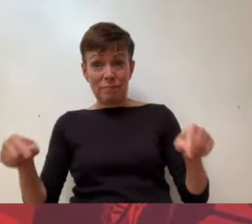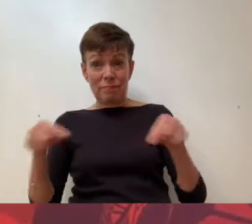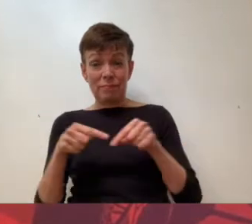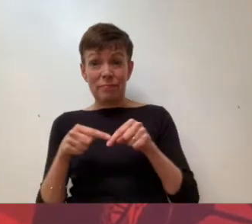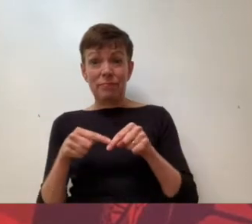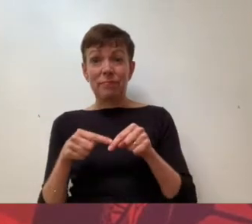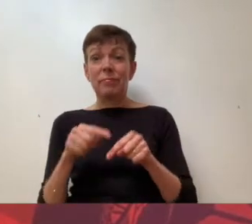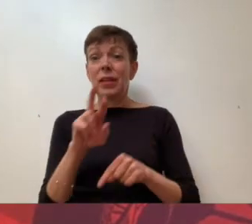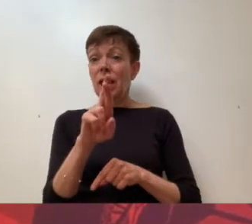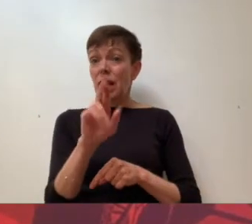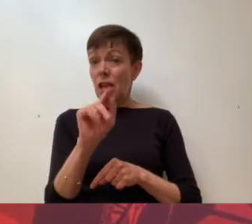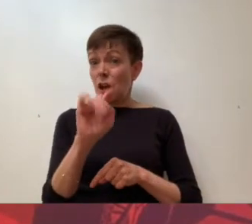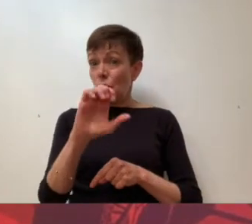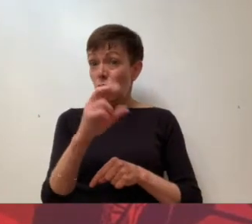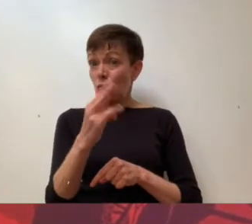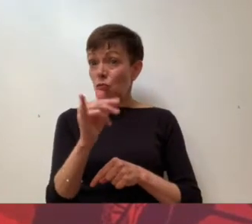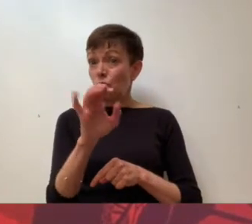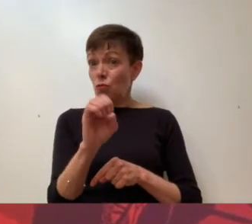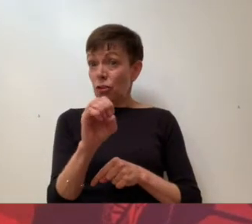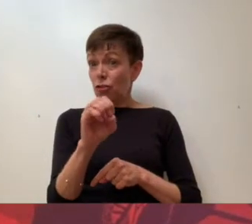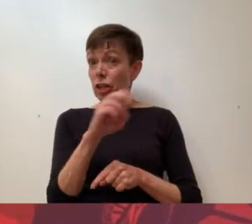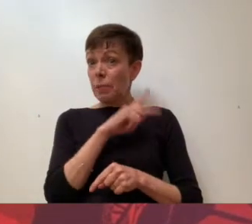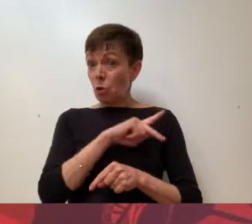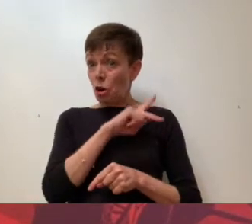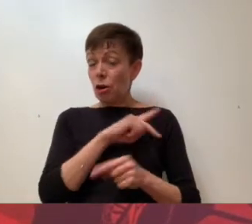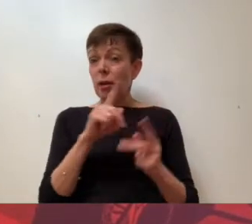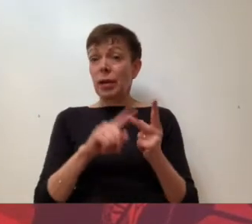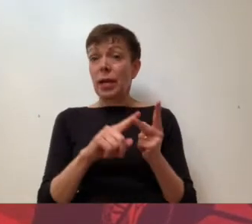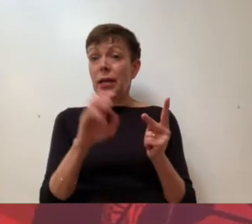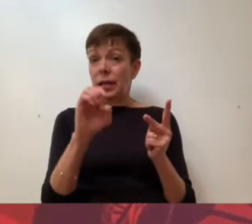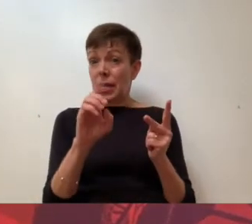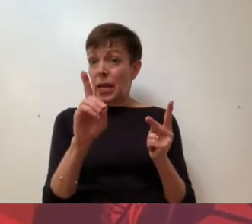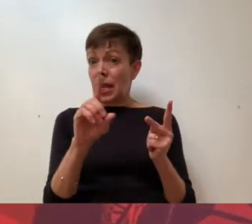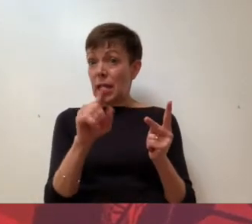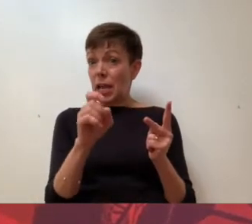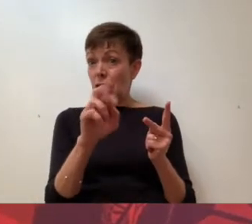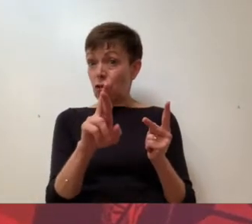the Emergency Operations Director for the City of Red Deer's Emergency Operations